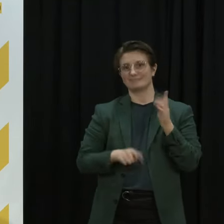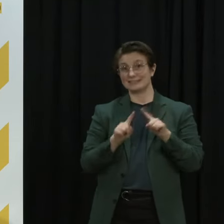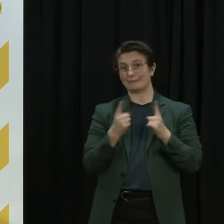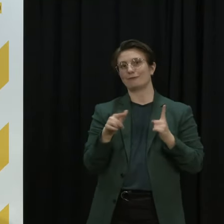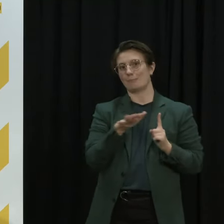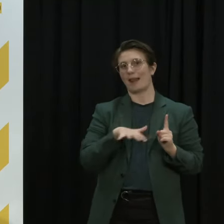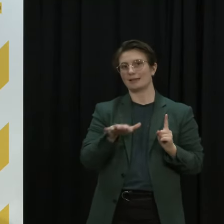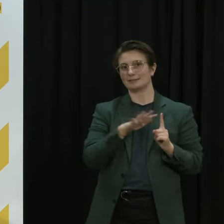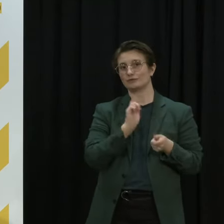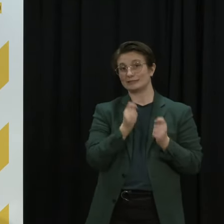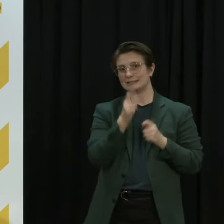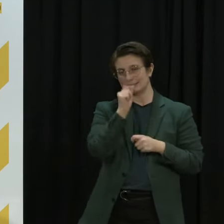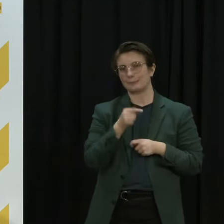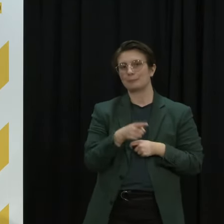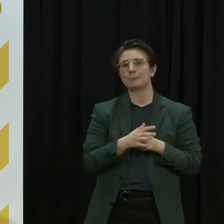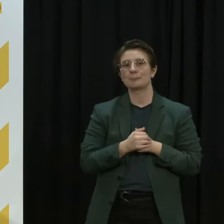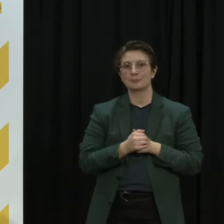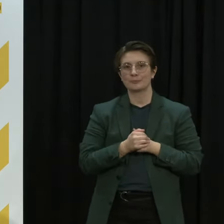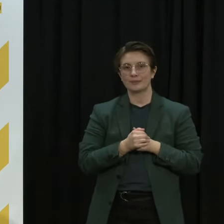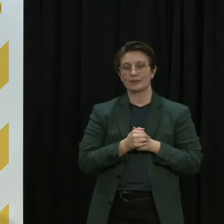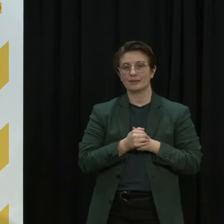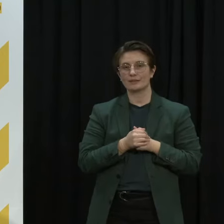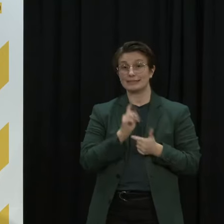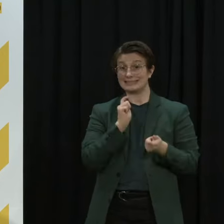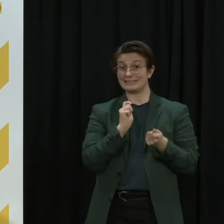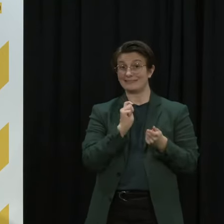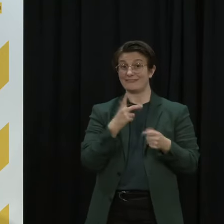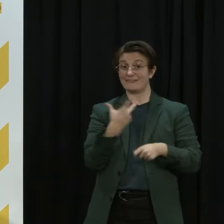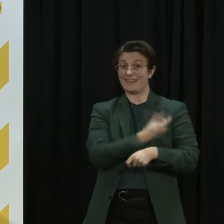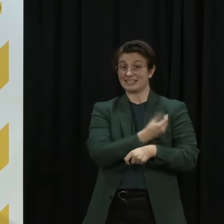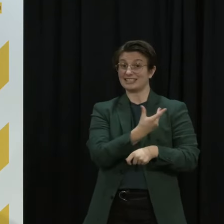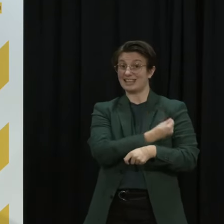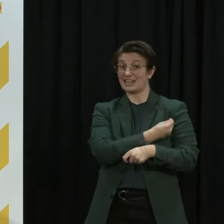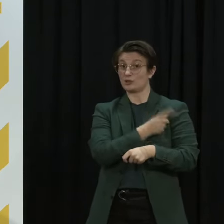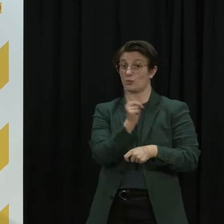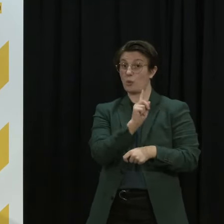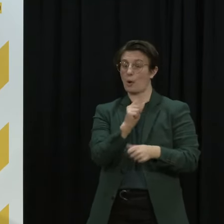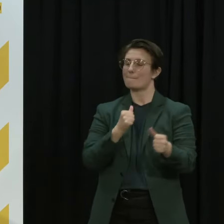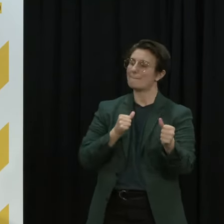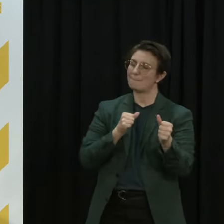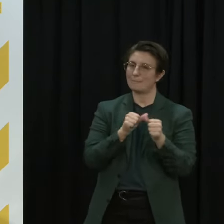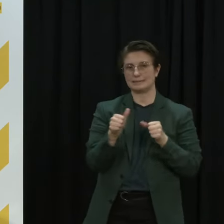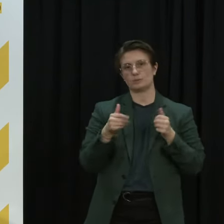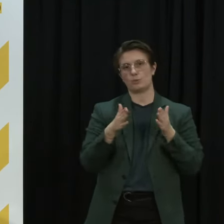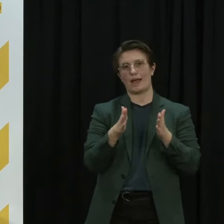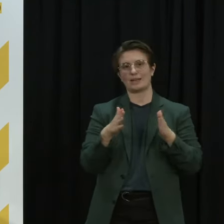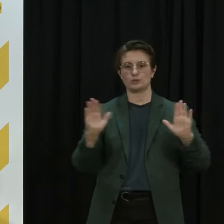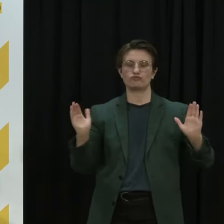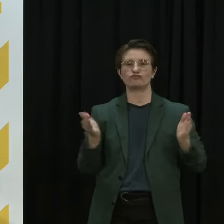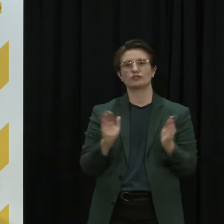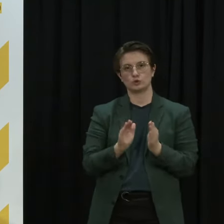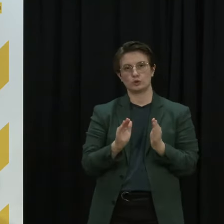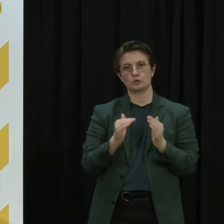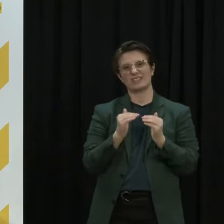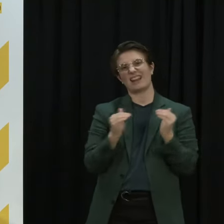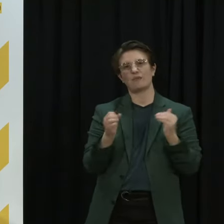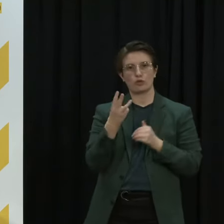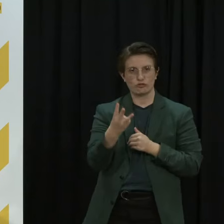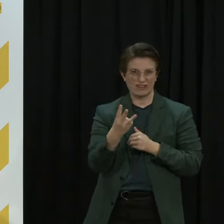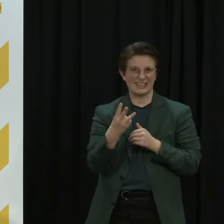operating across Helton, Raglan